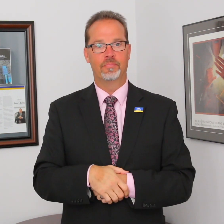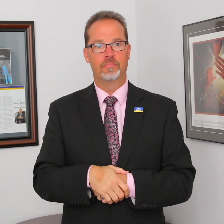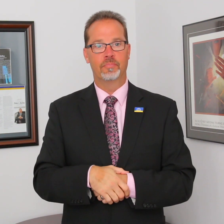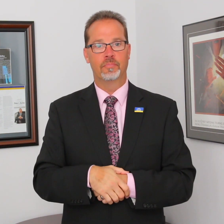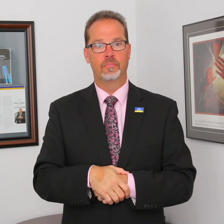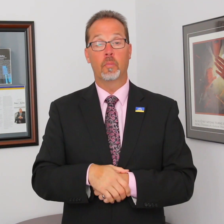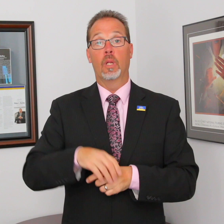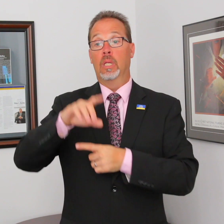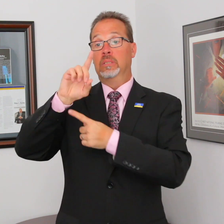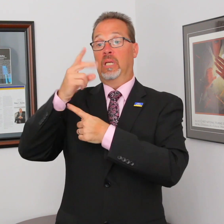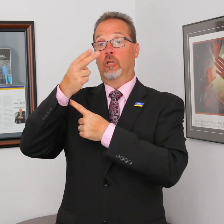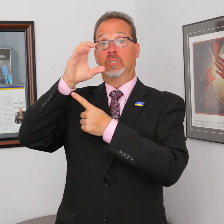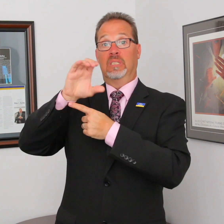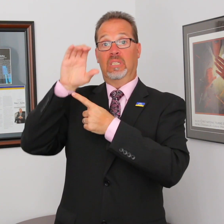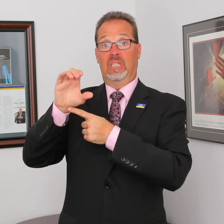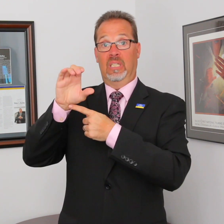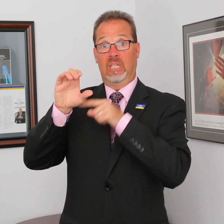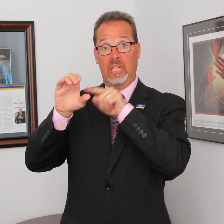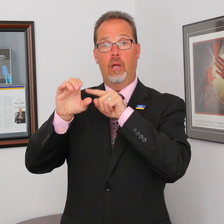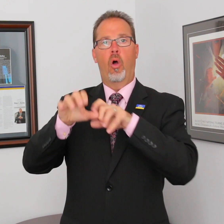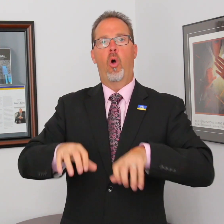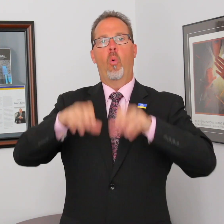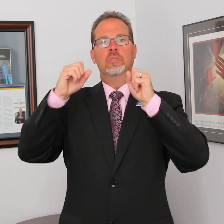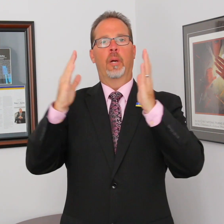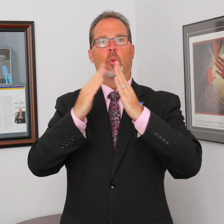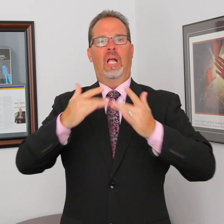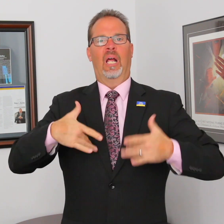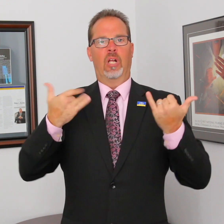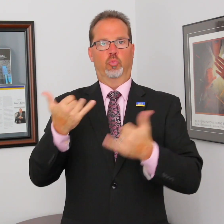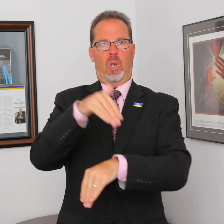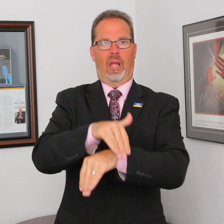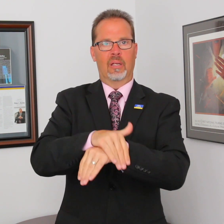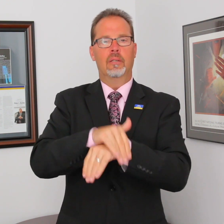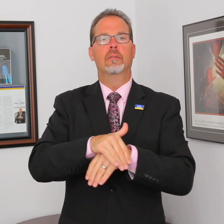event on Tuesday this week. I wanted to also mention that DHCC